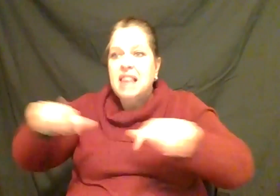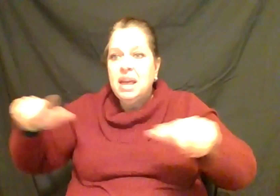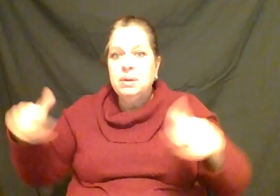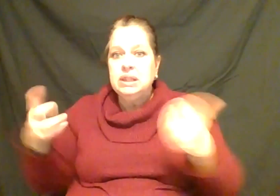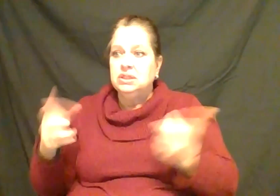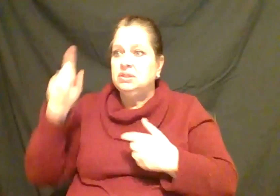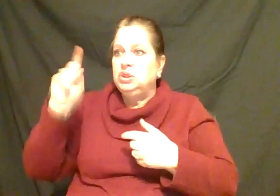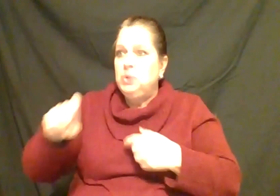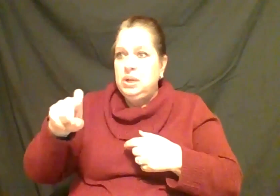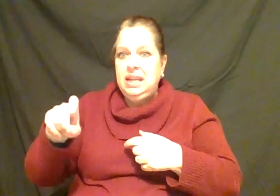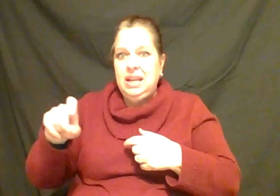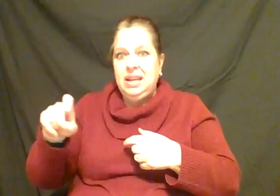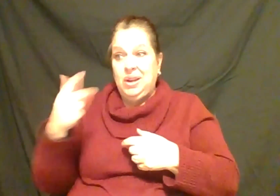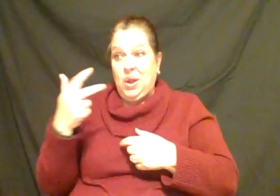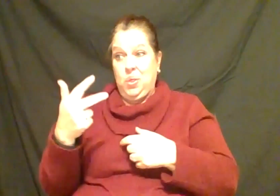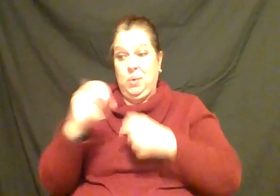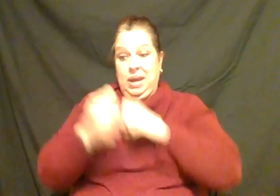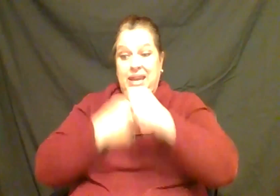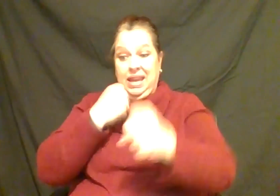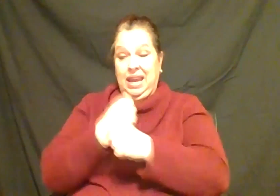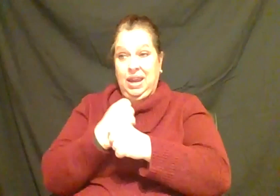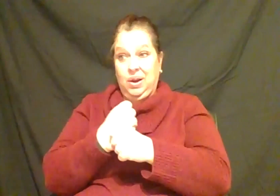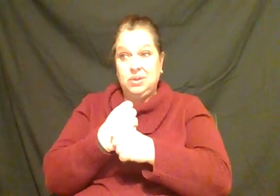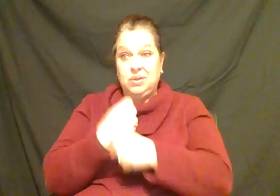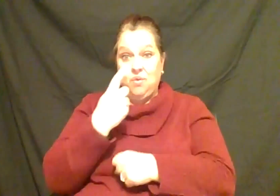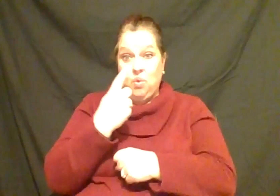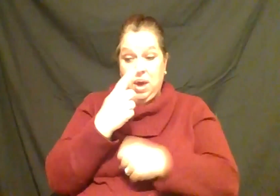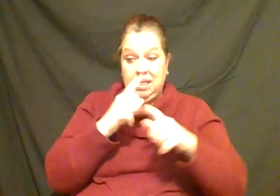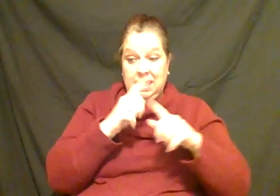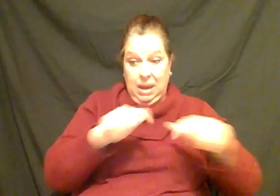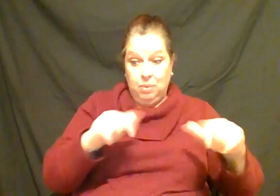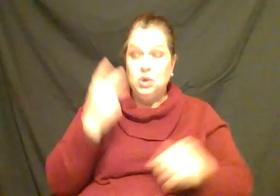three years of one world language or two years of two different world languages to earn to